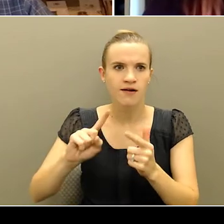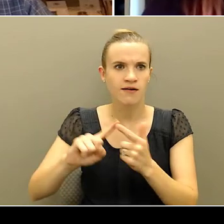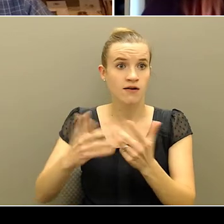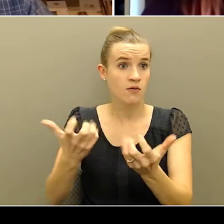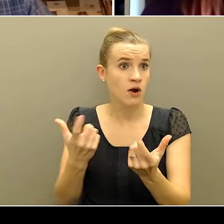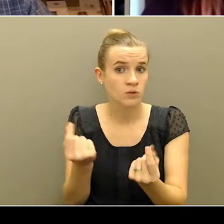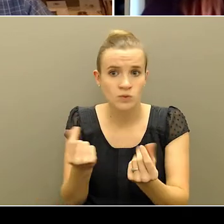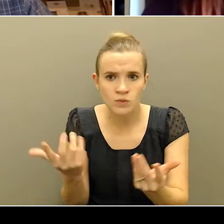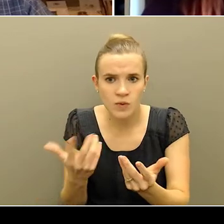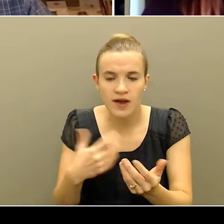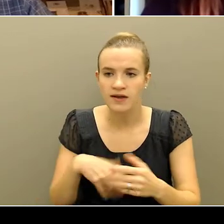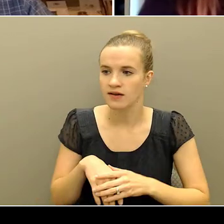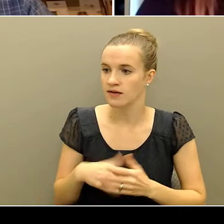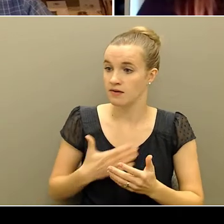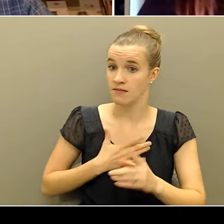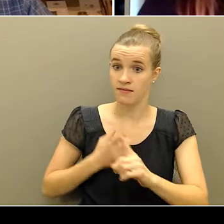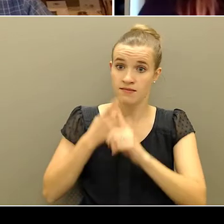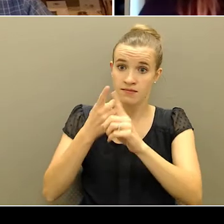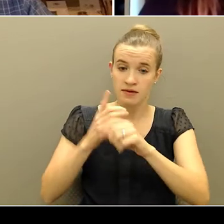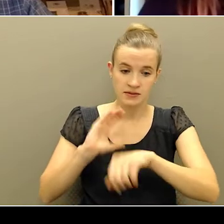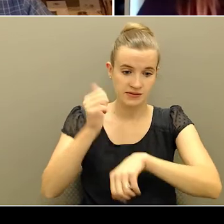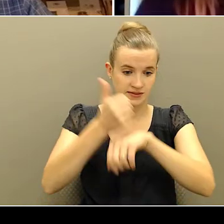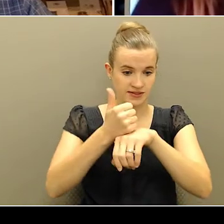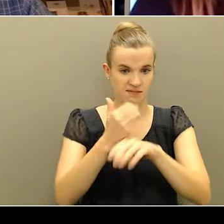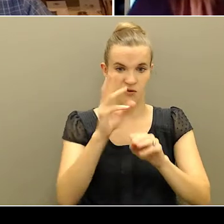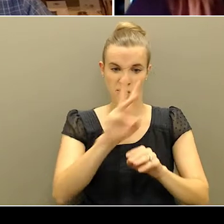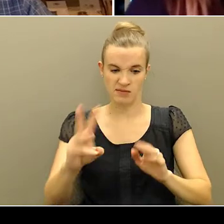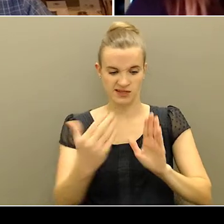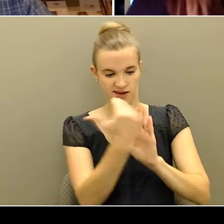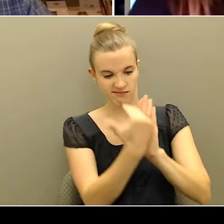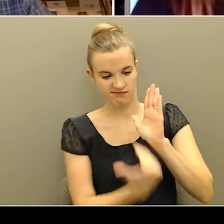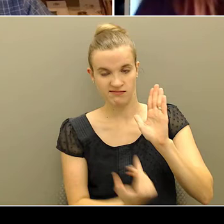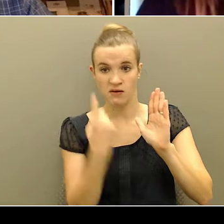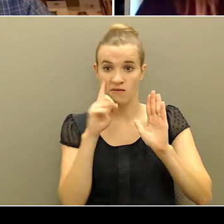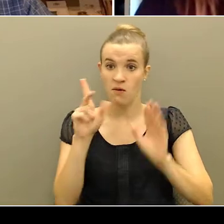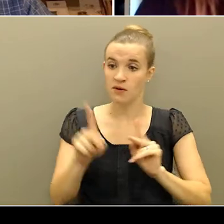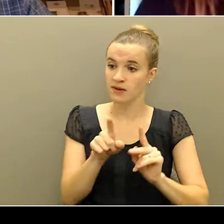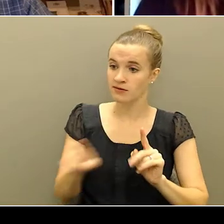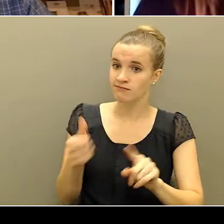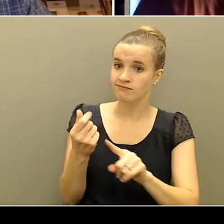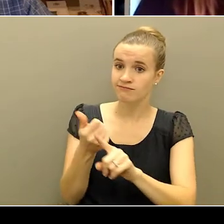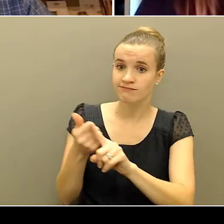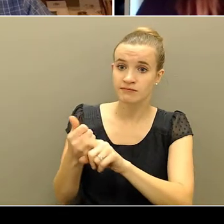limited mobility or use a wheelchair. One of my main reasons for starting the